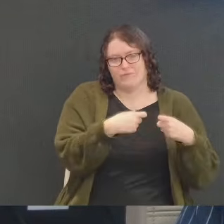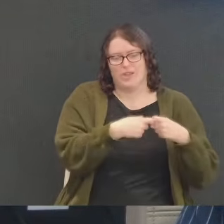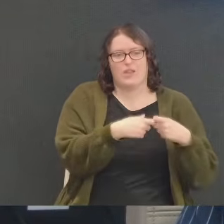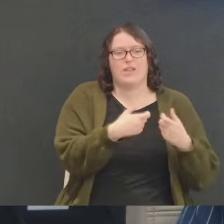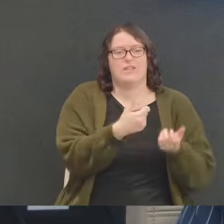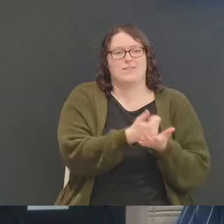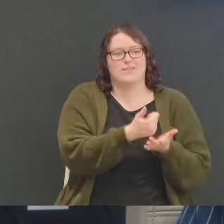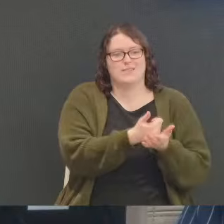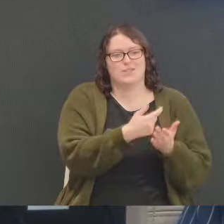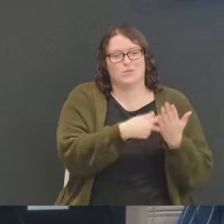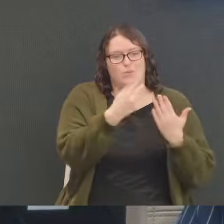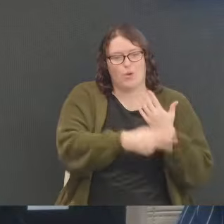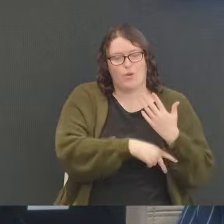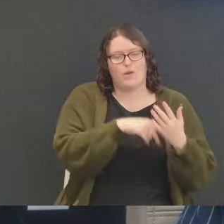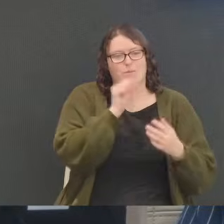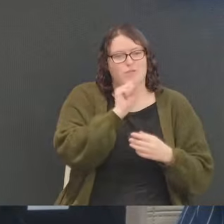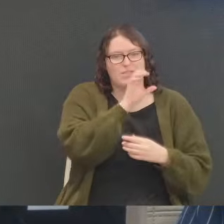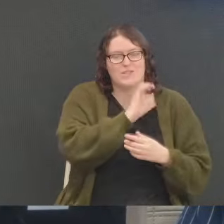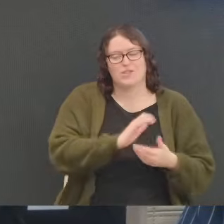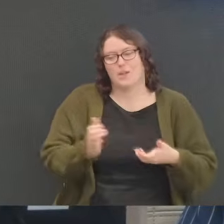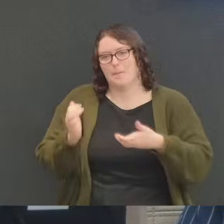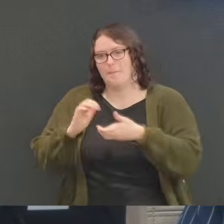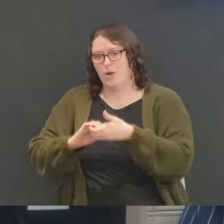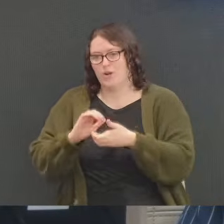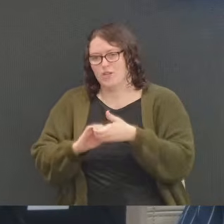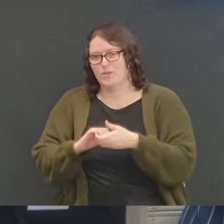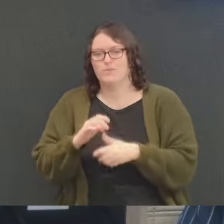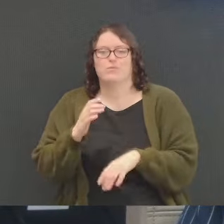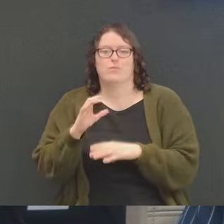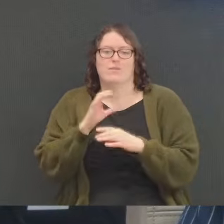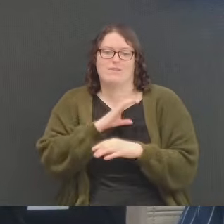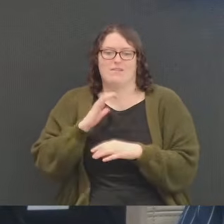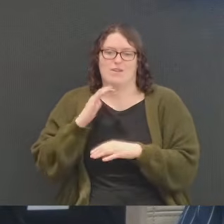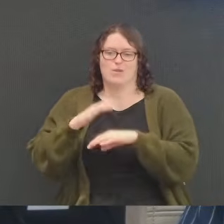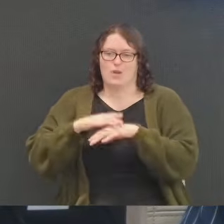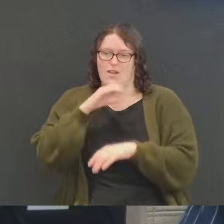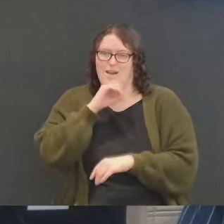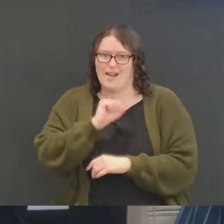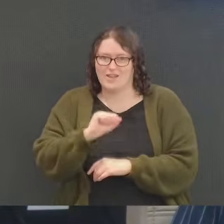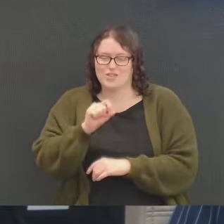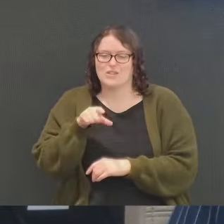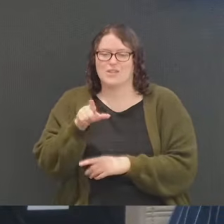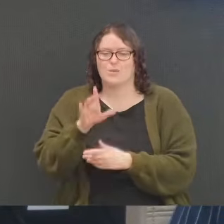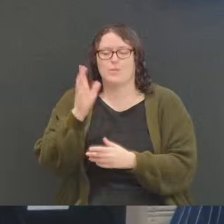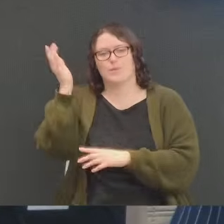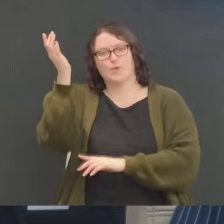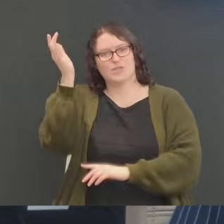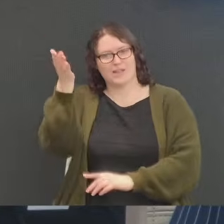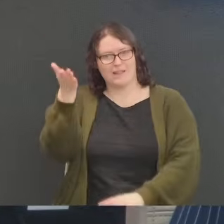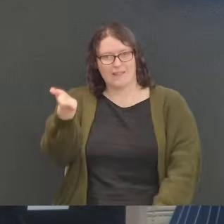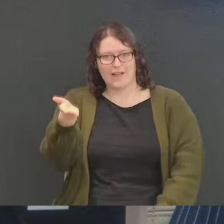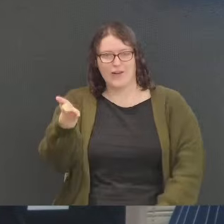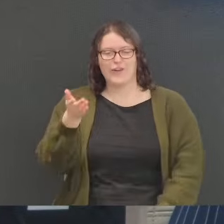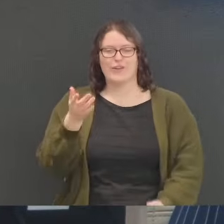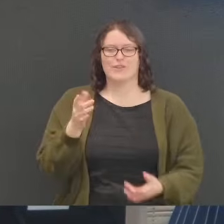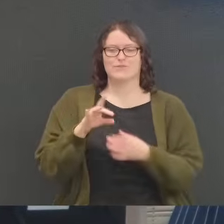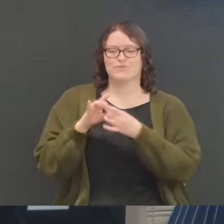in partnership with Council on Aging. they will be doing also a presentation about some things that